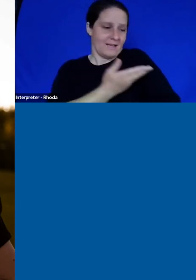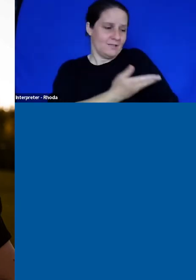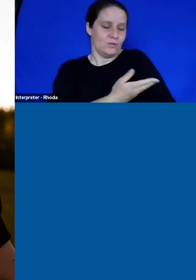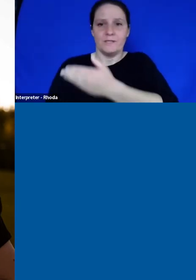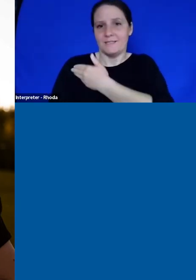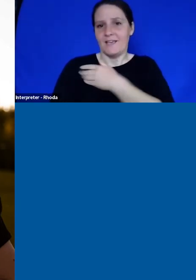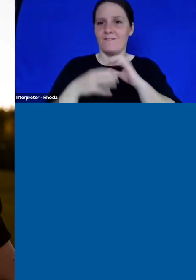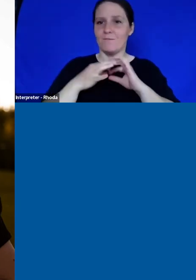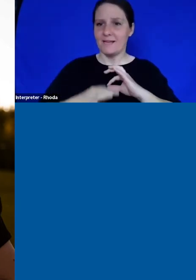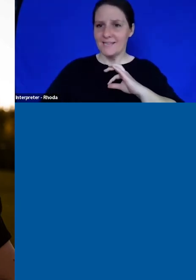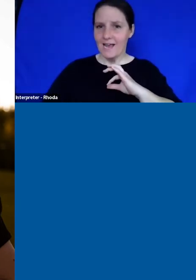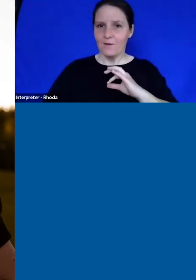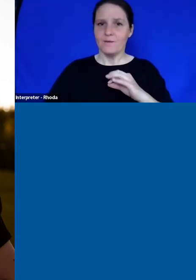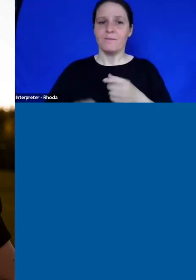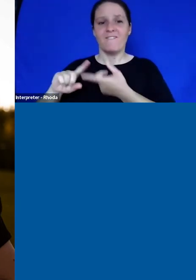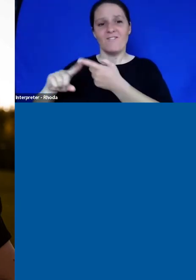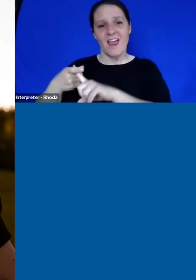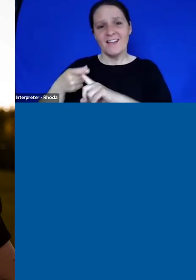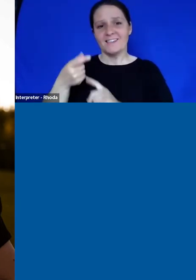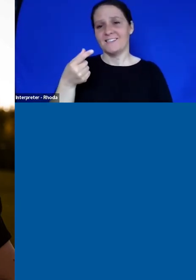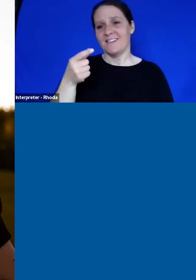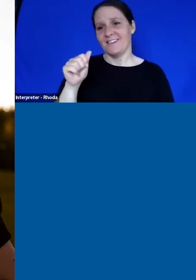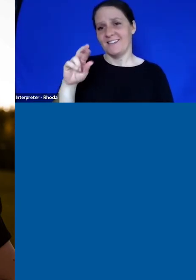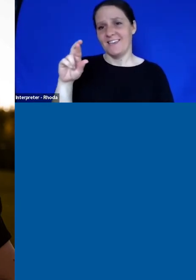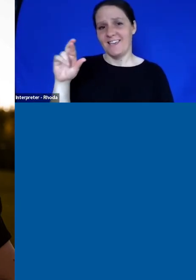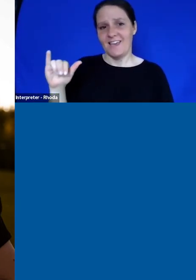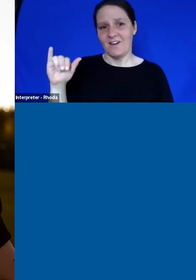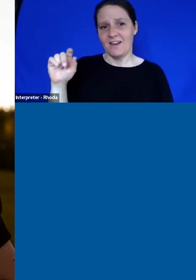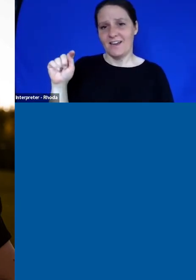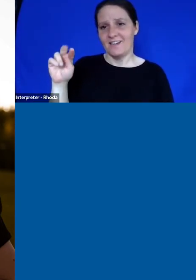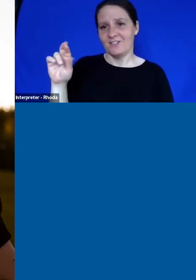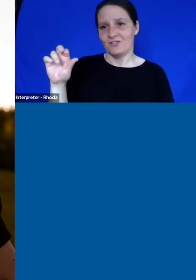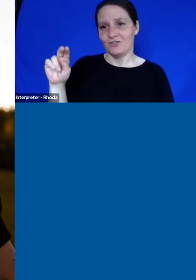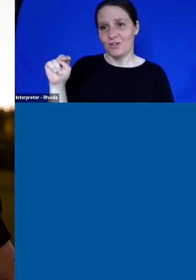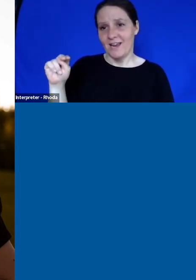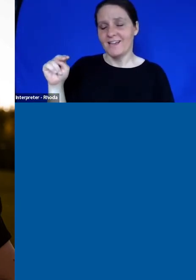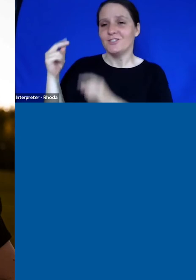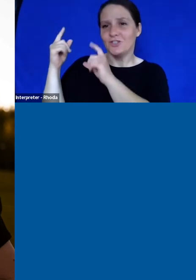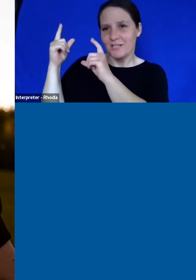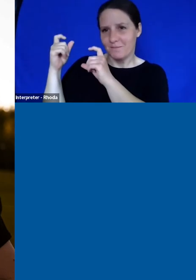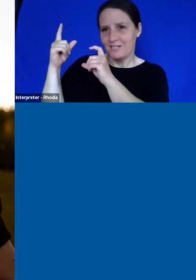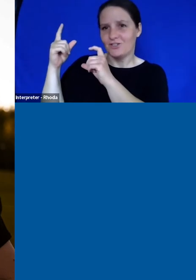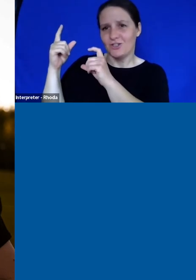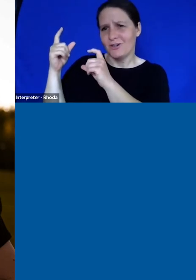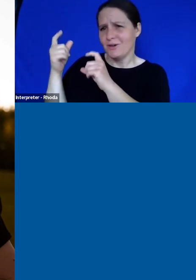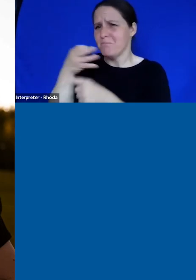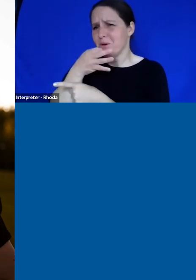who is a wonderful photographer in Toronto with a disability and let's get started with the Q and A.